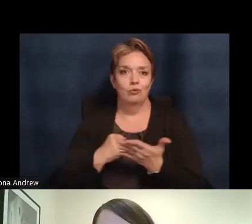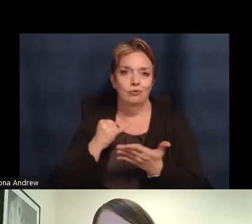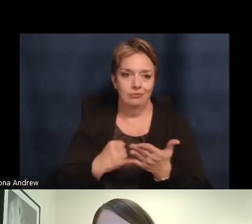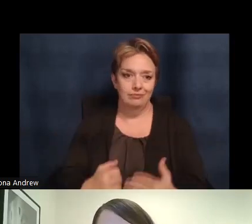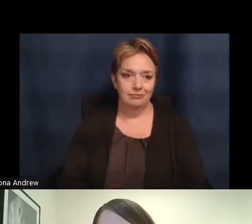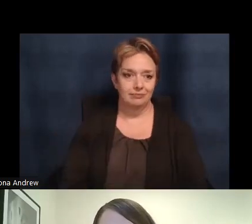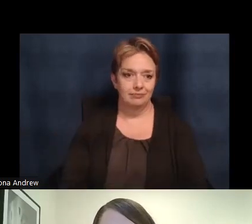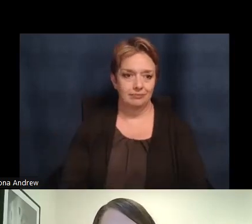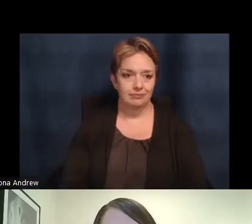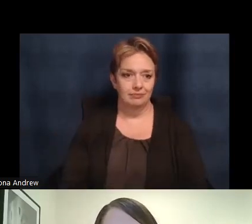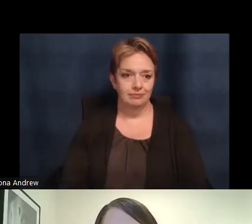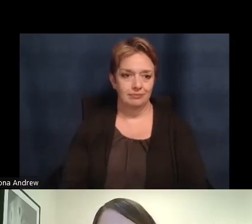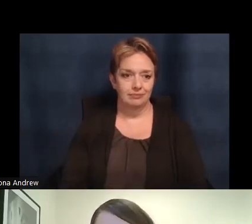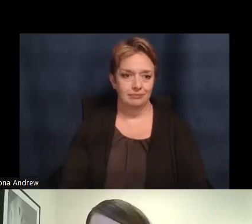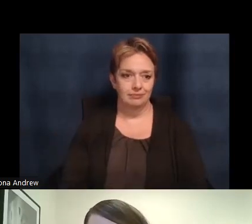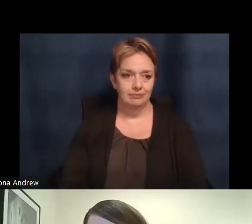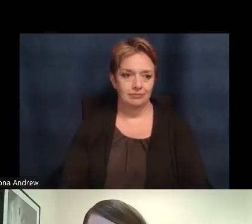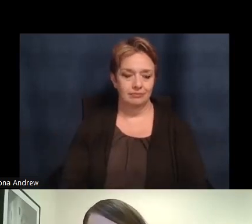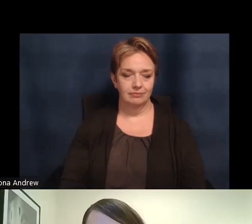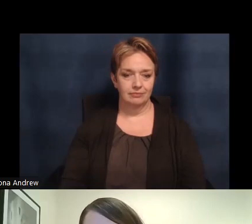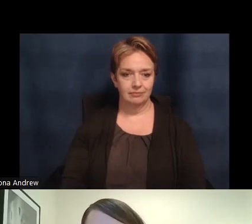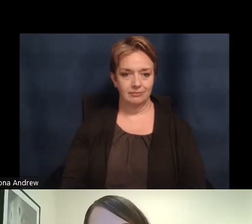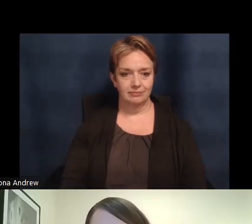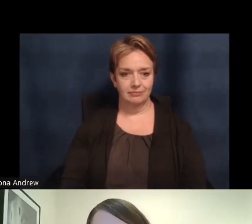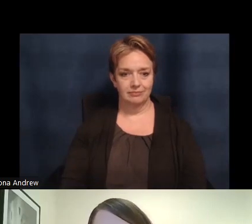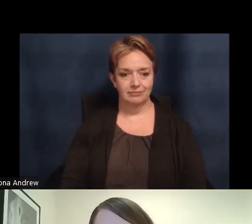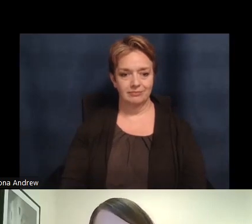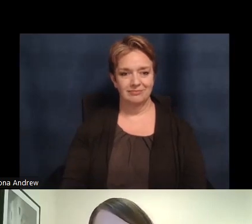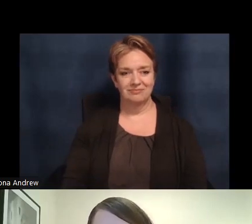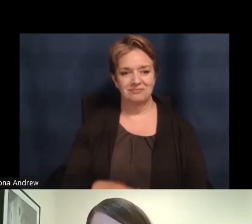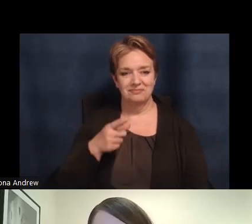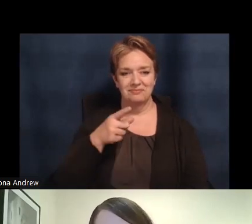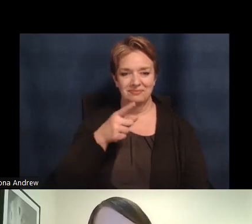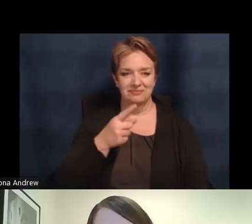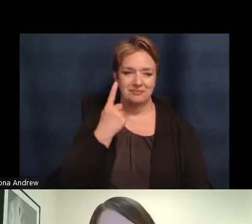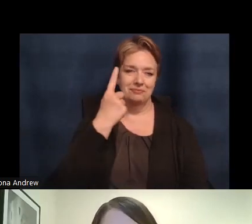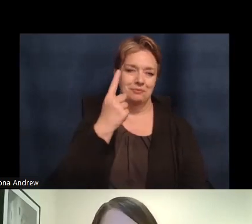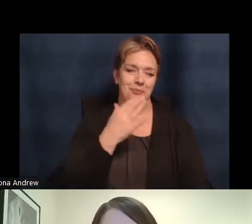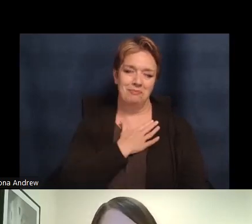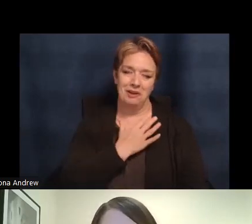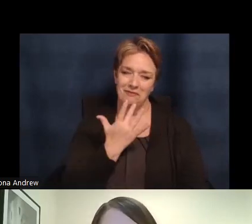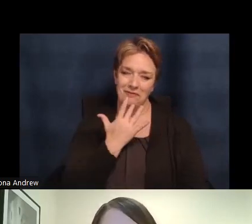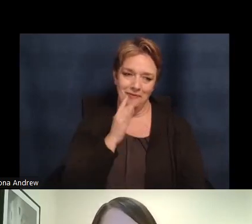And here just to wrap things up is one of my favorite photos.